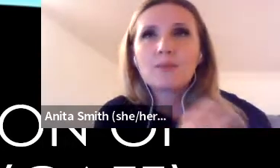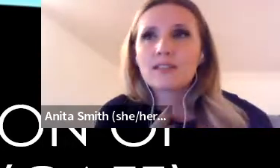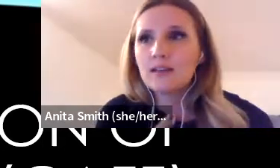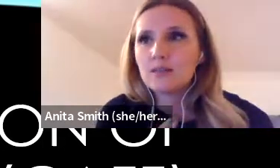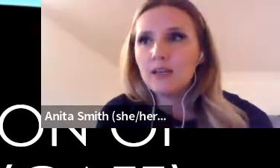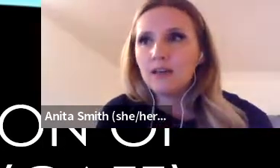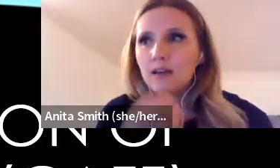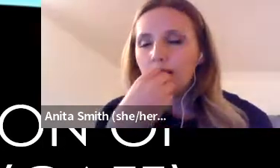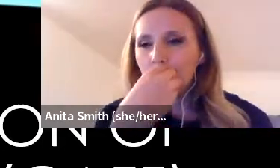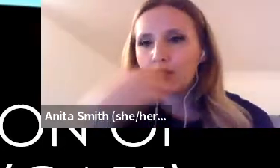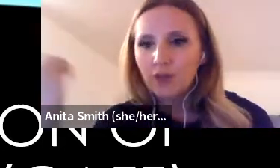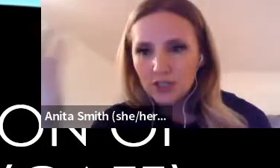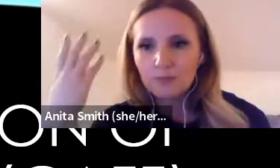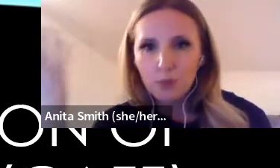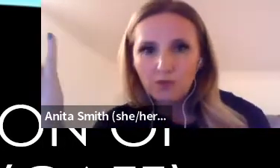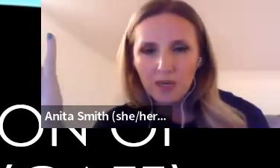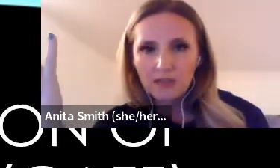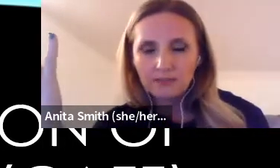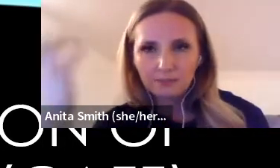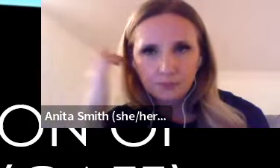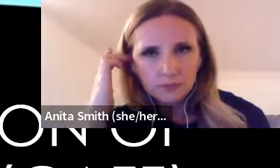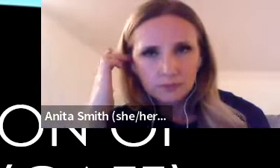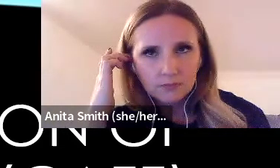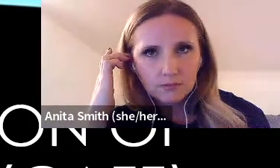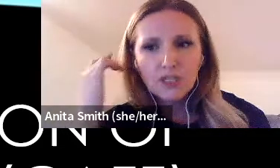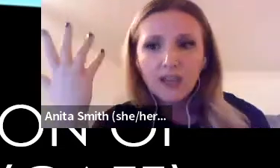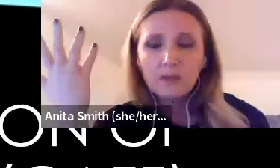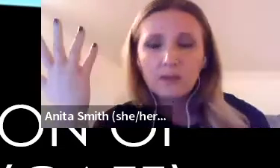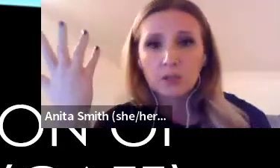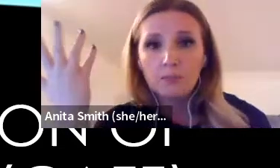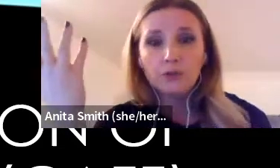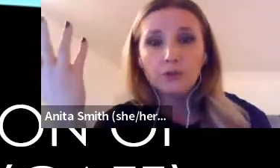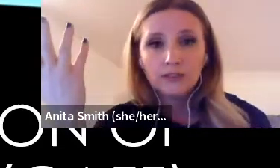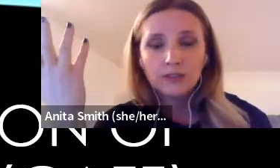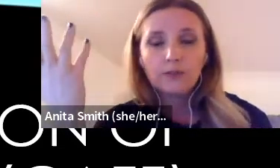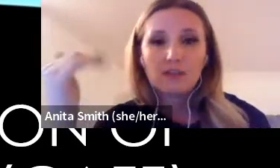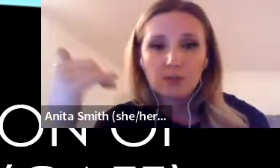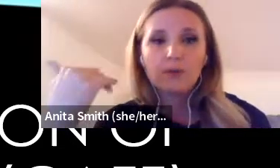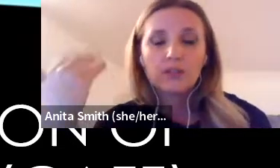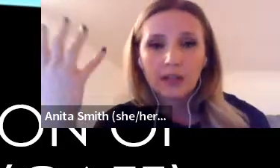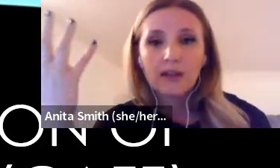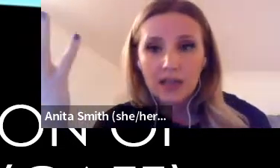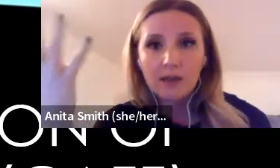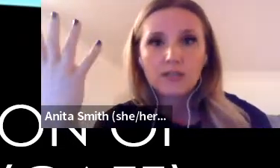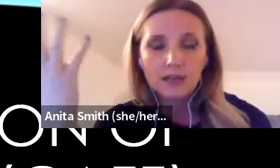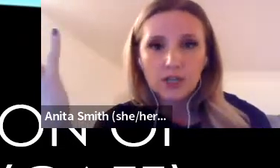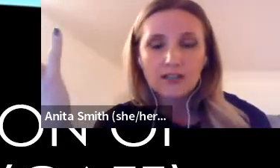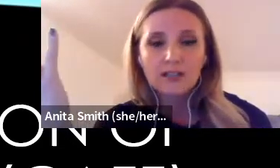Somebody said to me, "The Fringe is a movement," so we have to be able to move, we have to be able to adapt and adjust.